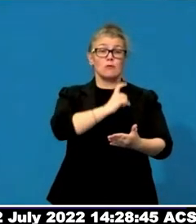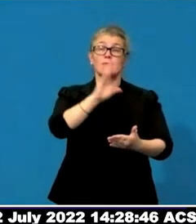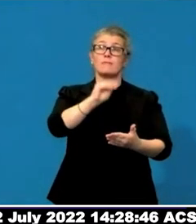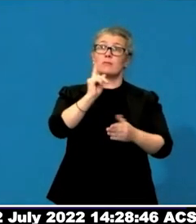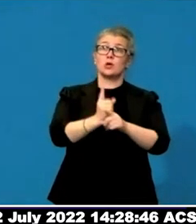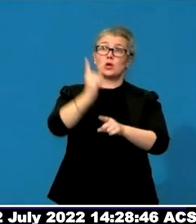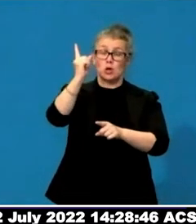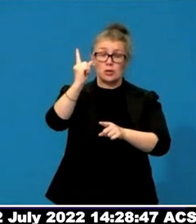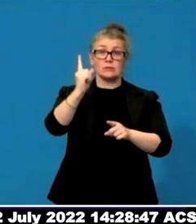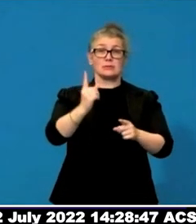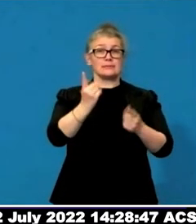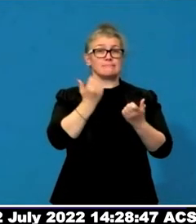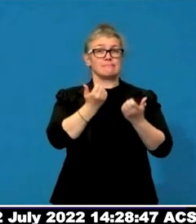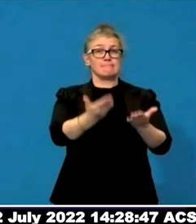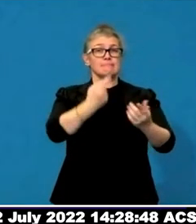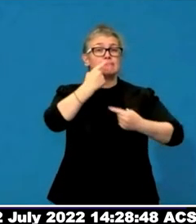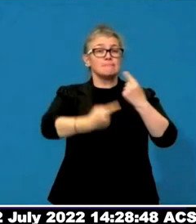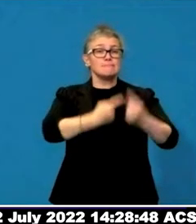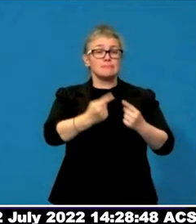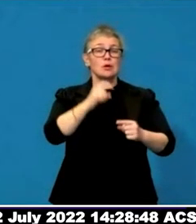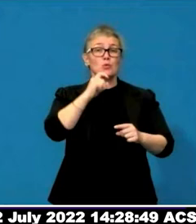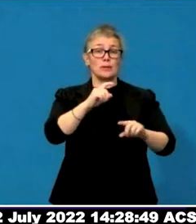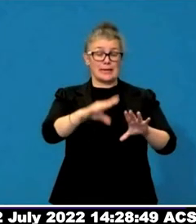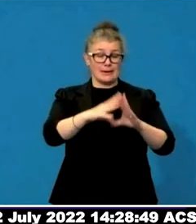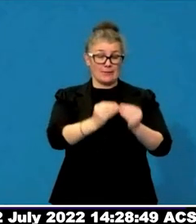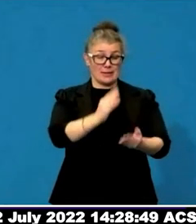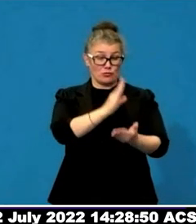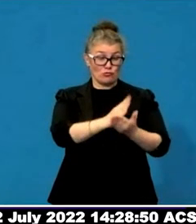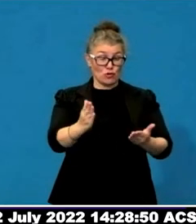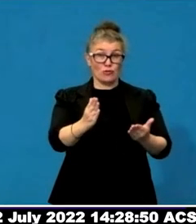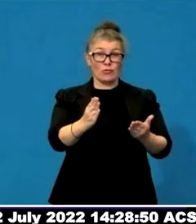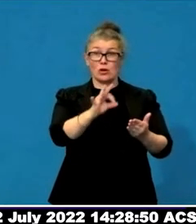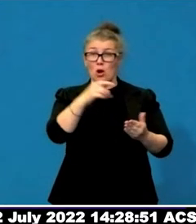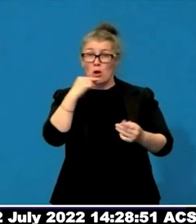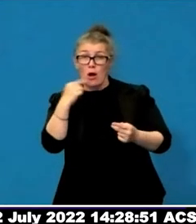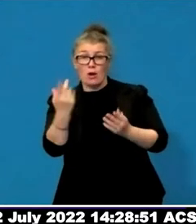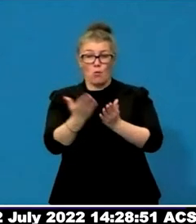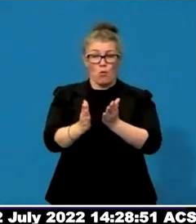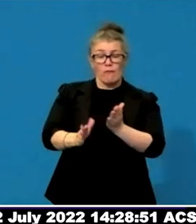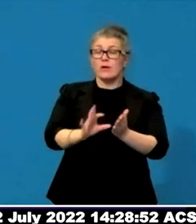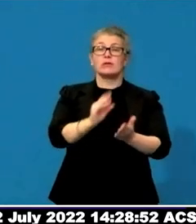will be the truth, the whole truth and nothing but the truth? Yes.